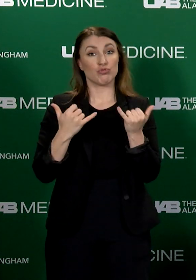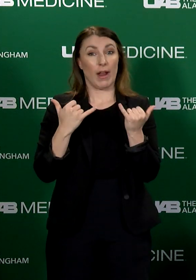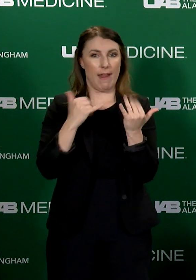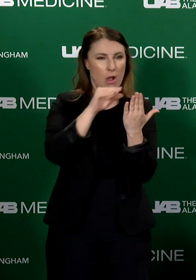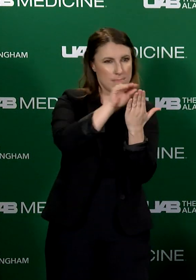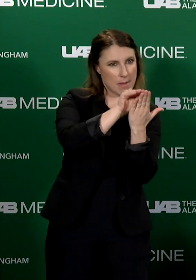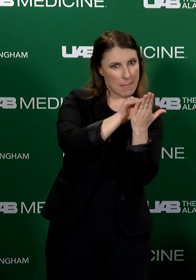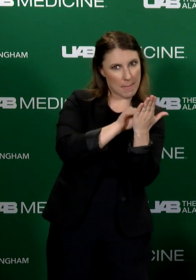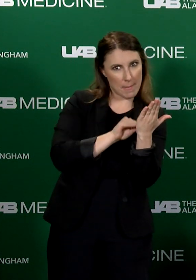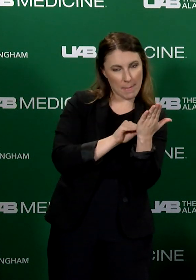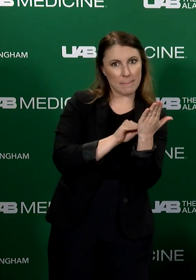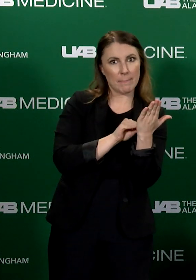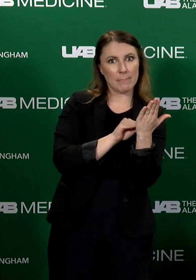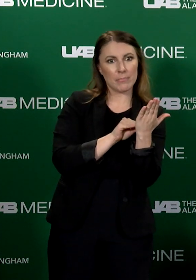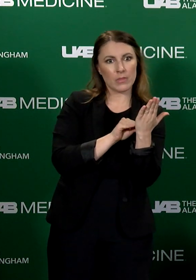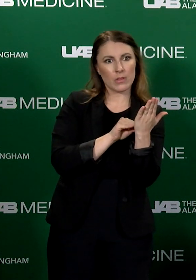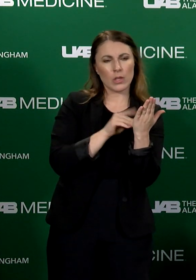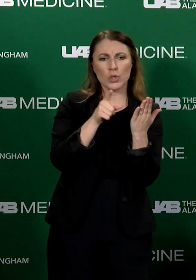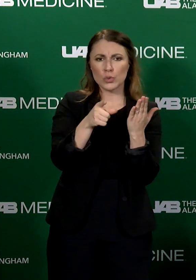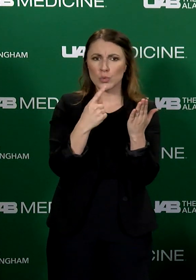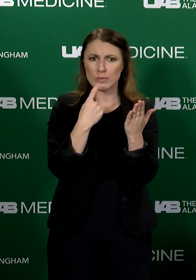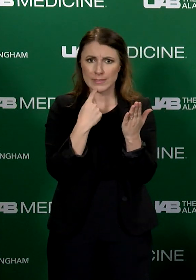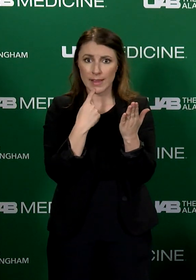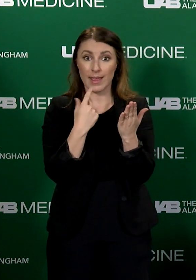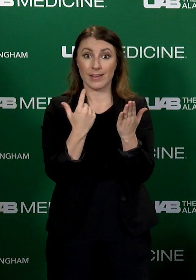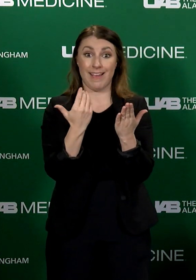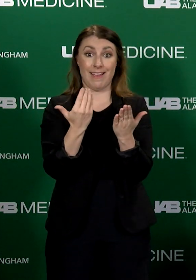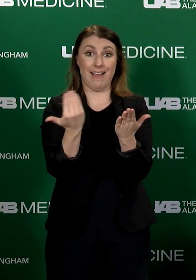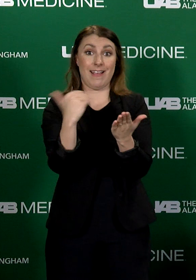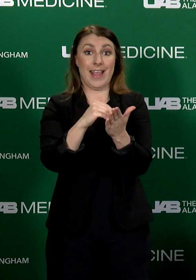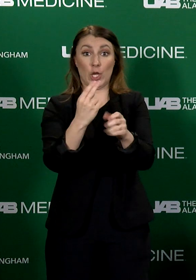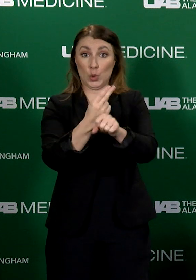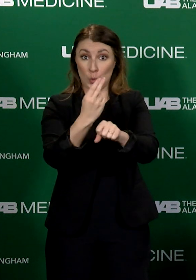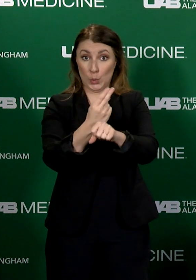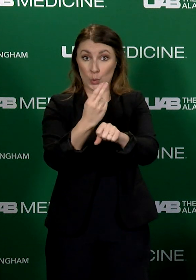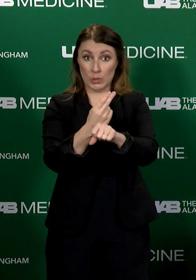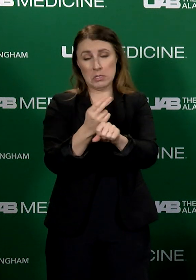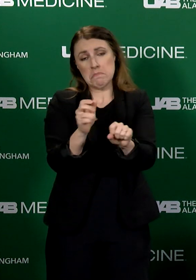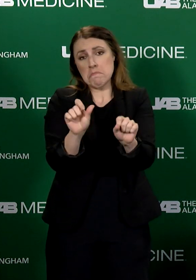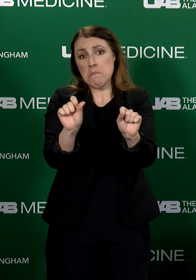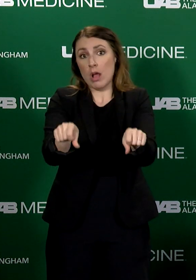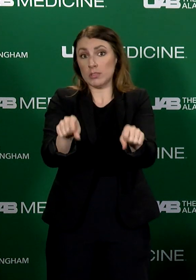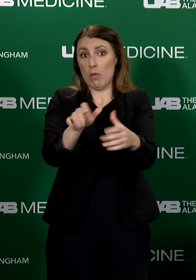what you mentioned about reusables that is an option believe it or not that